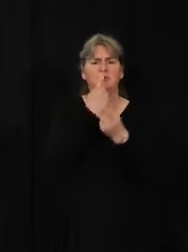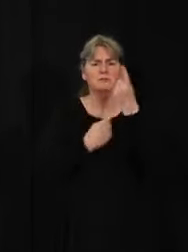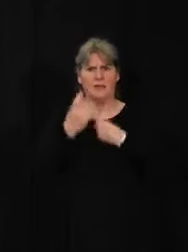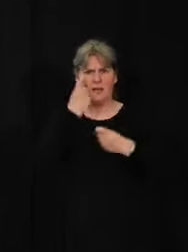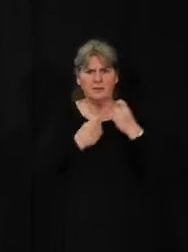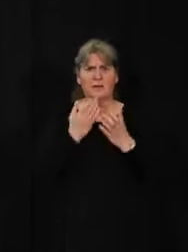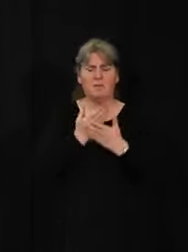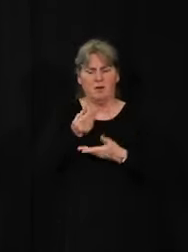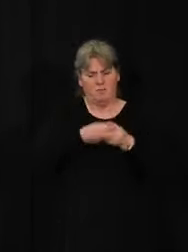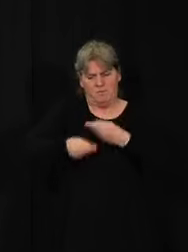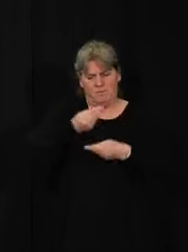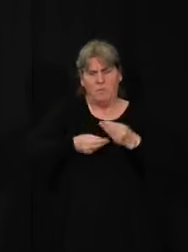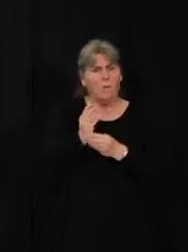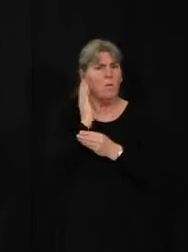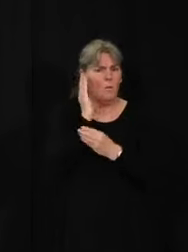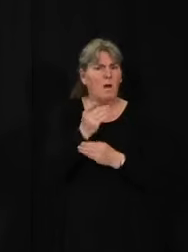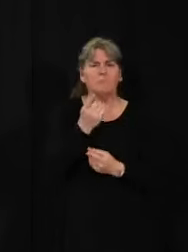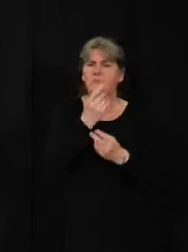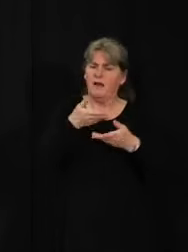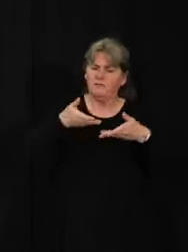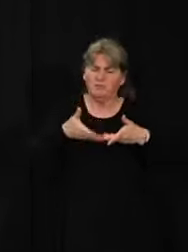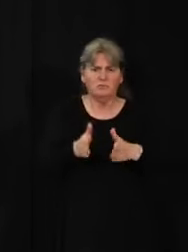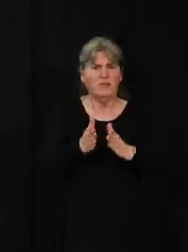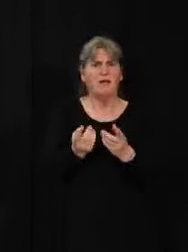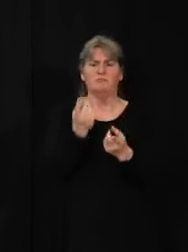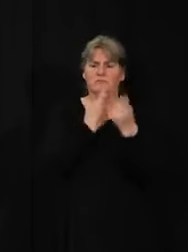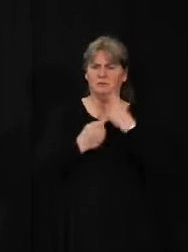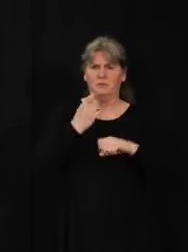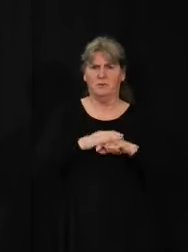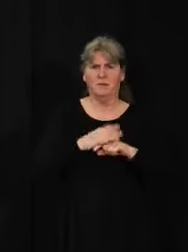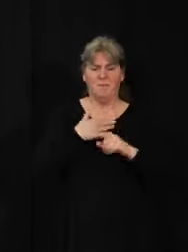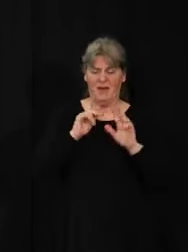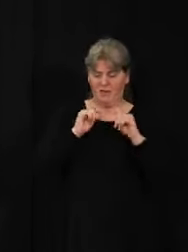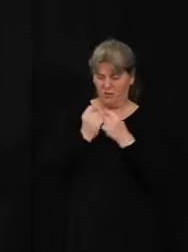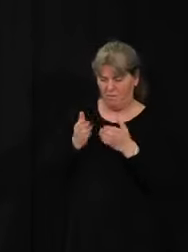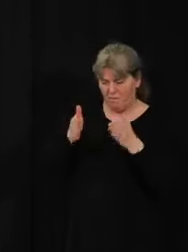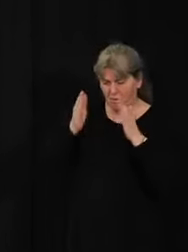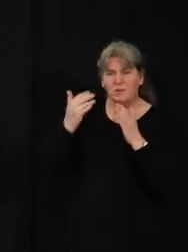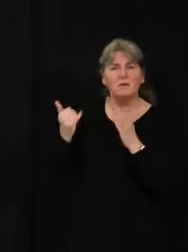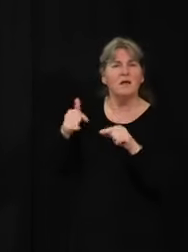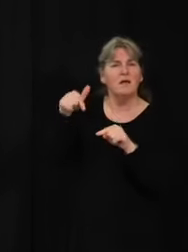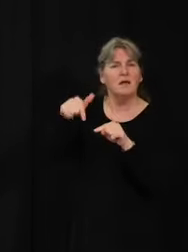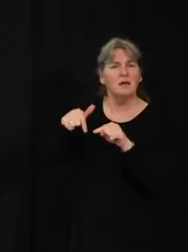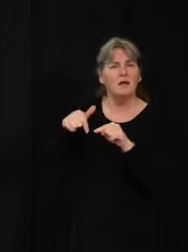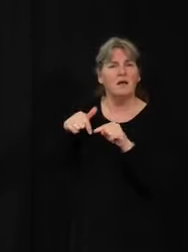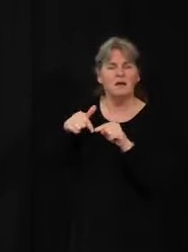And we will be sharing details on that shortly, but right now my team is absolutely focused on the important work that is